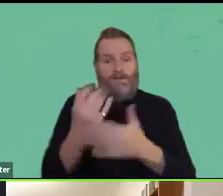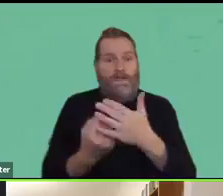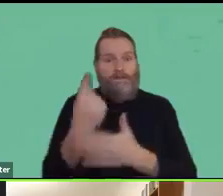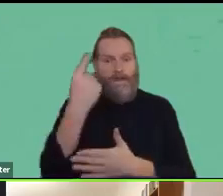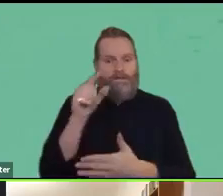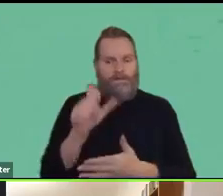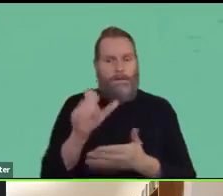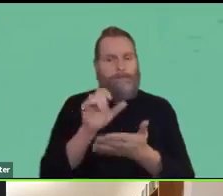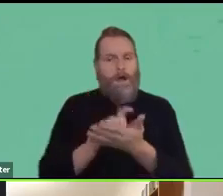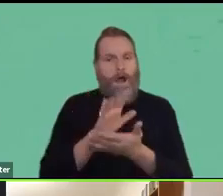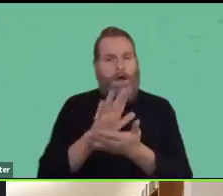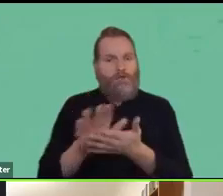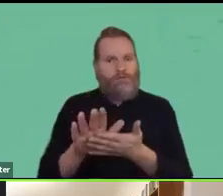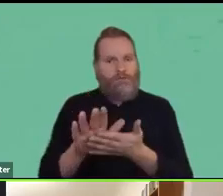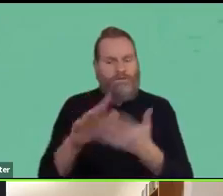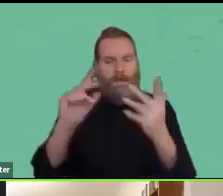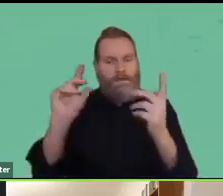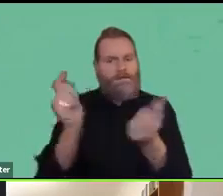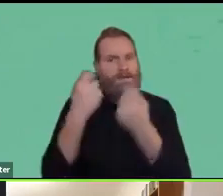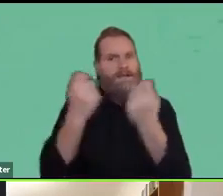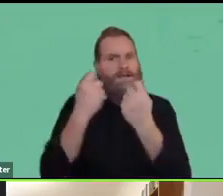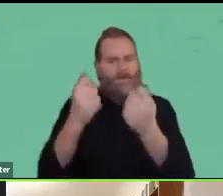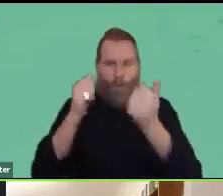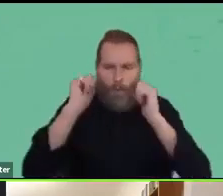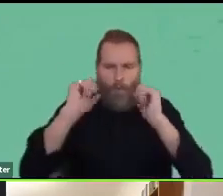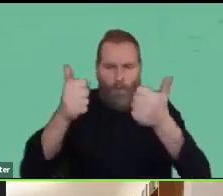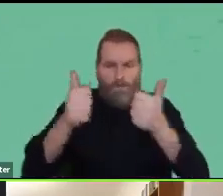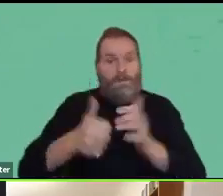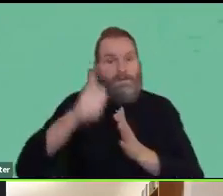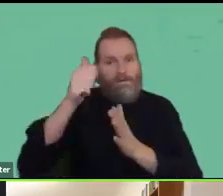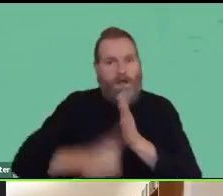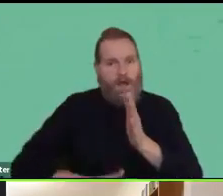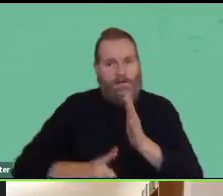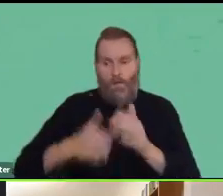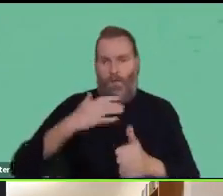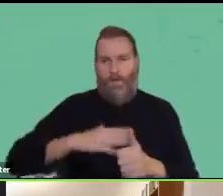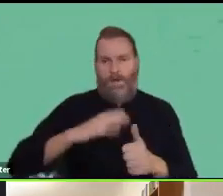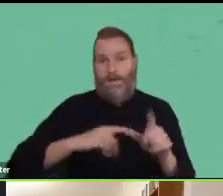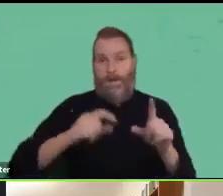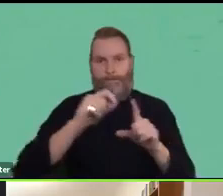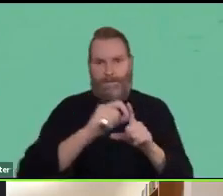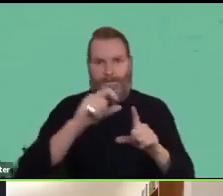successful we've got to get off to a flying start and we need PCS to be really well involved and I